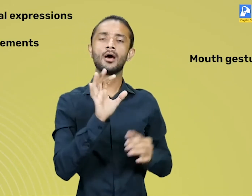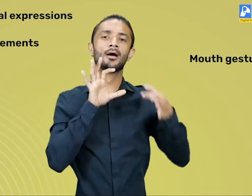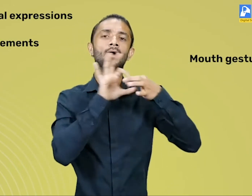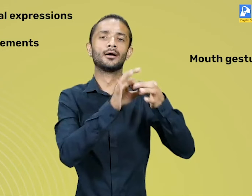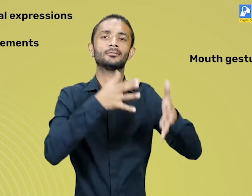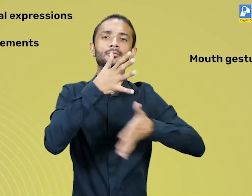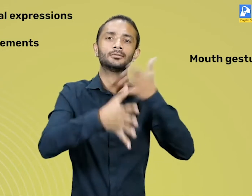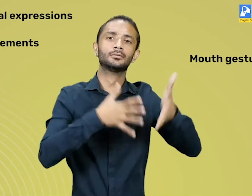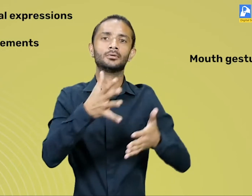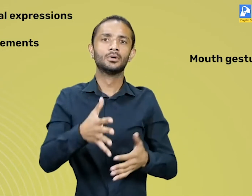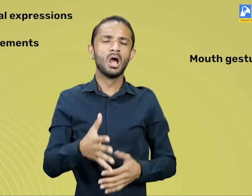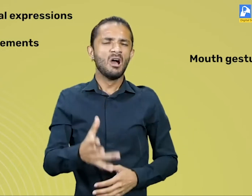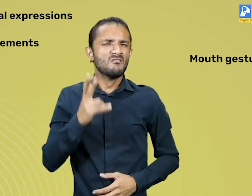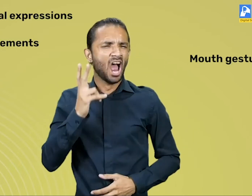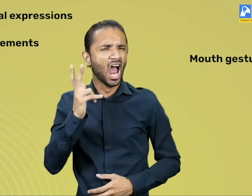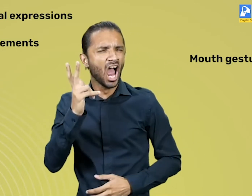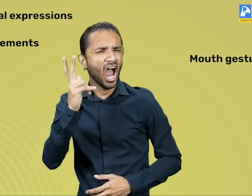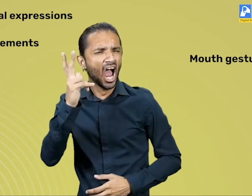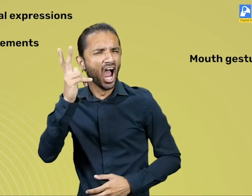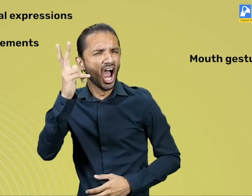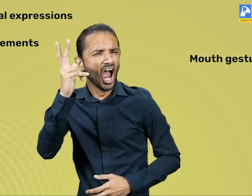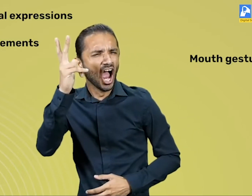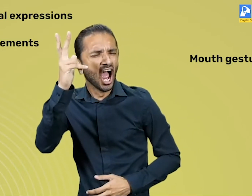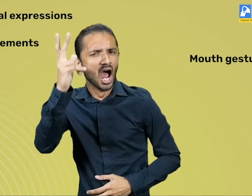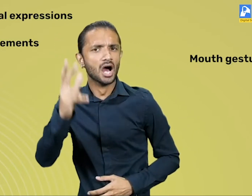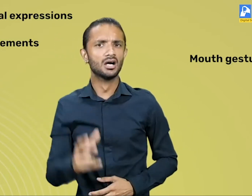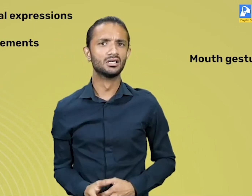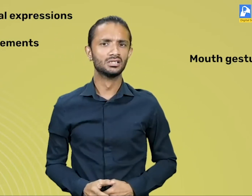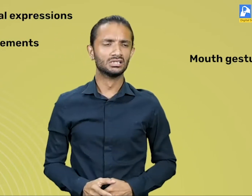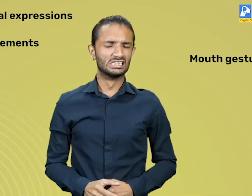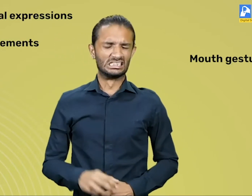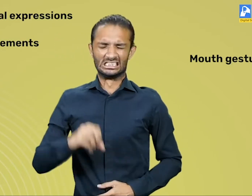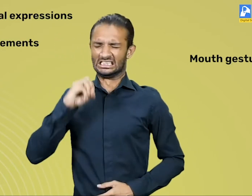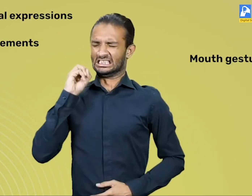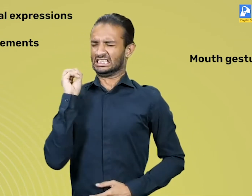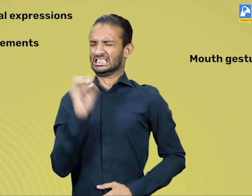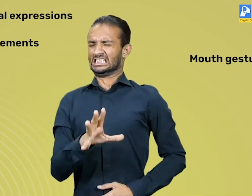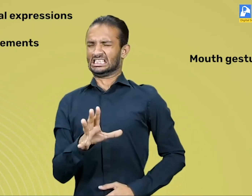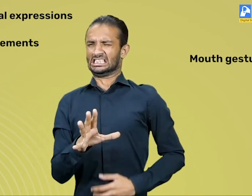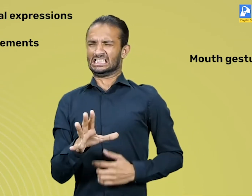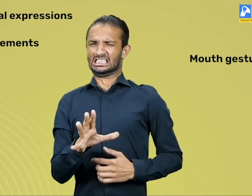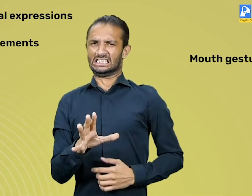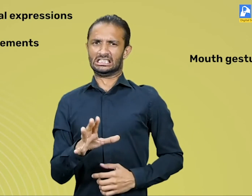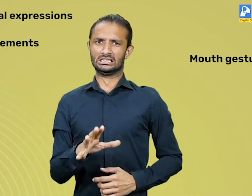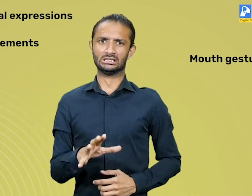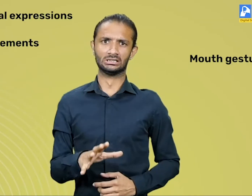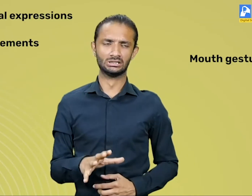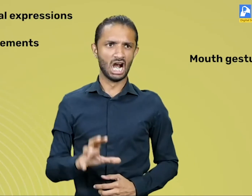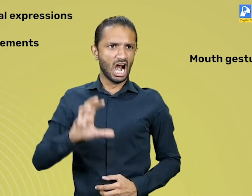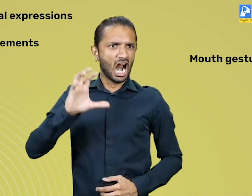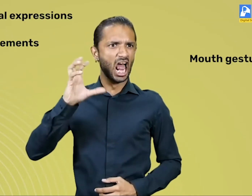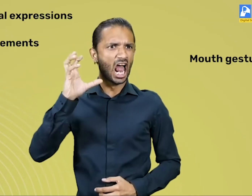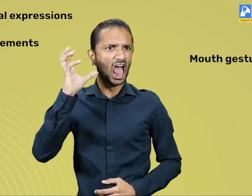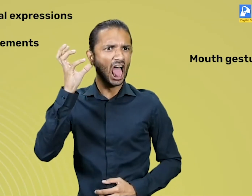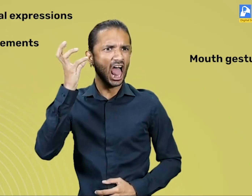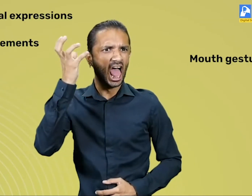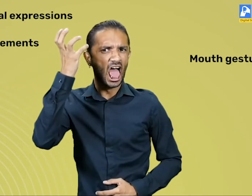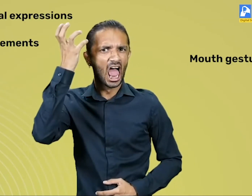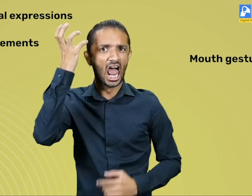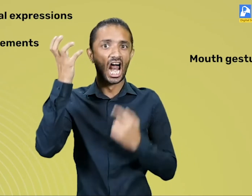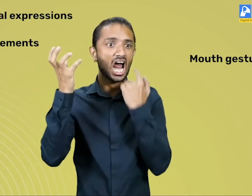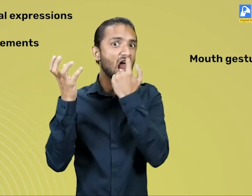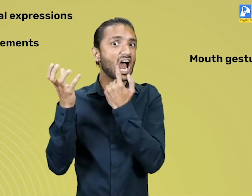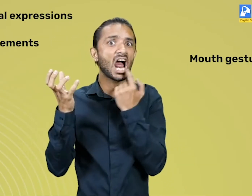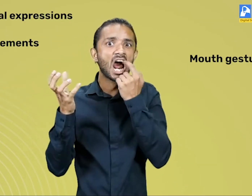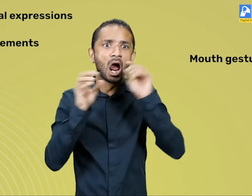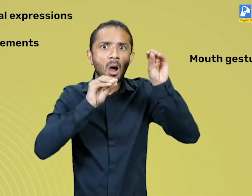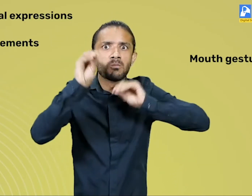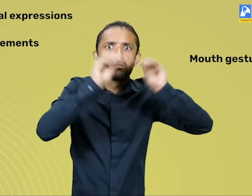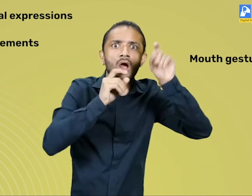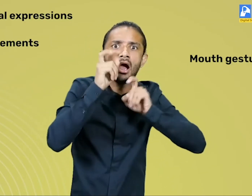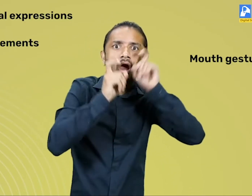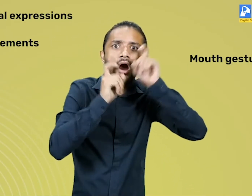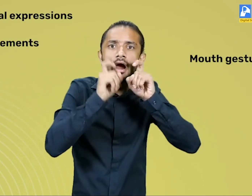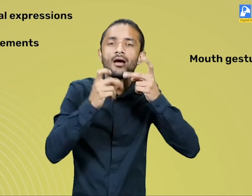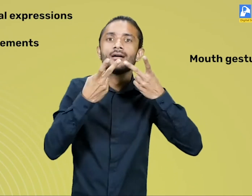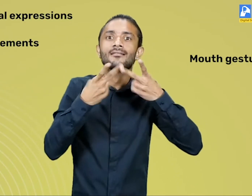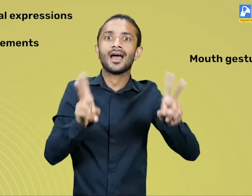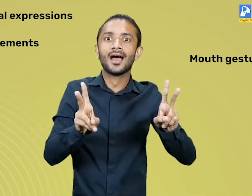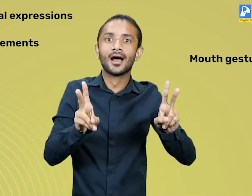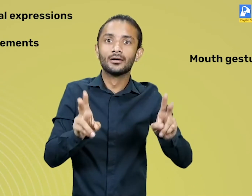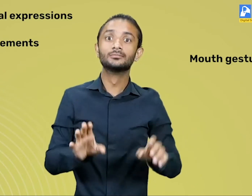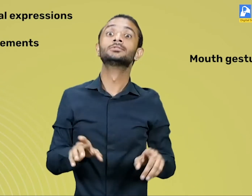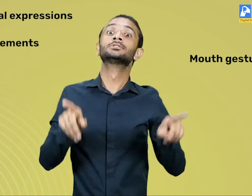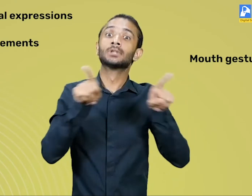For example, the mouth movements for 'far', 'bad', and 'angry', mouth movement are different.